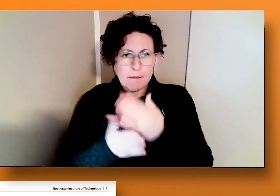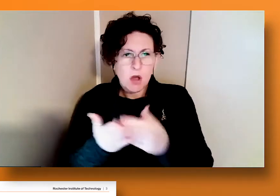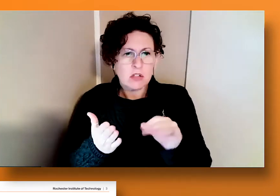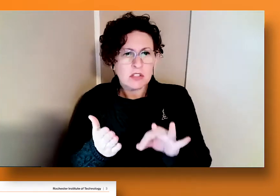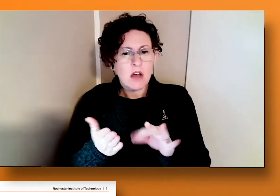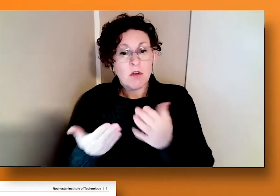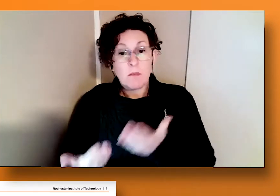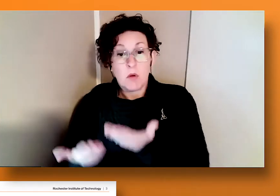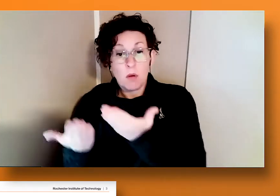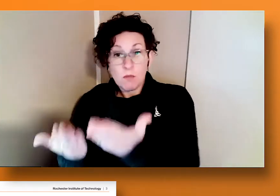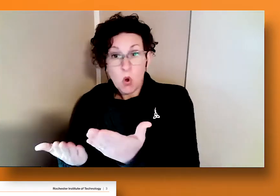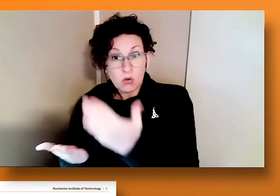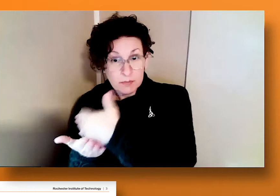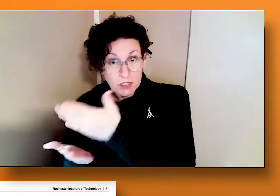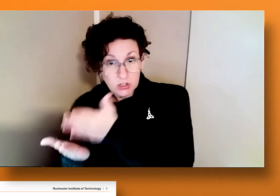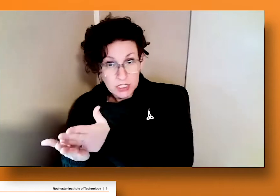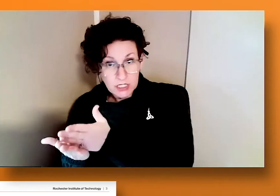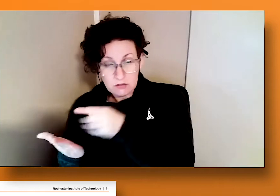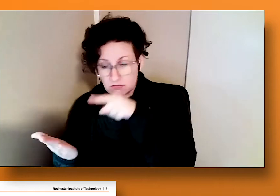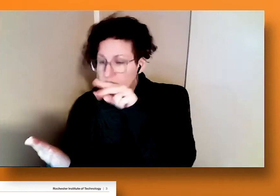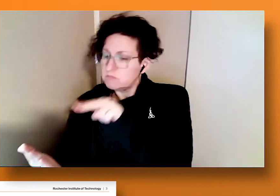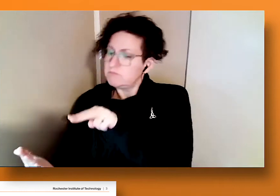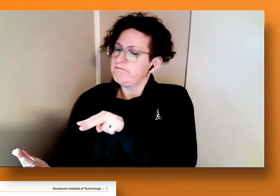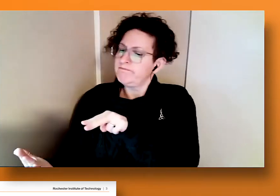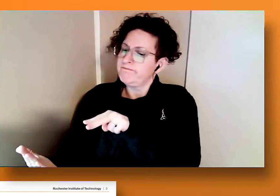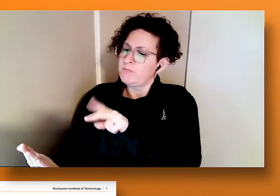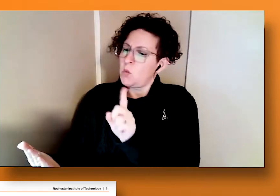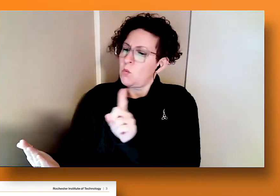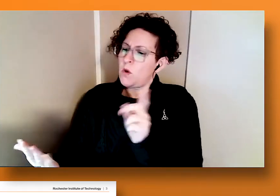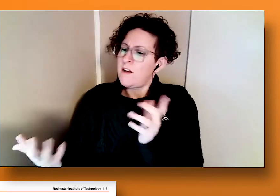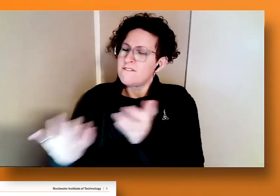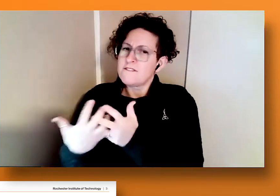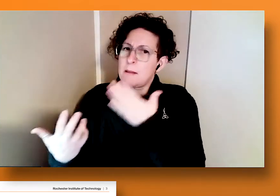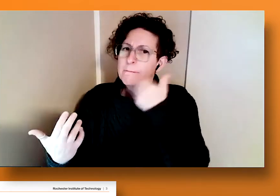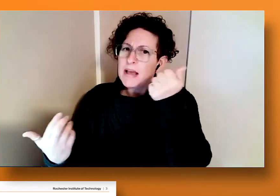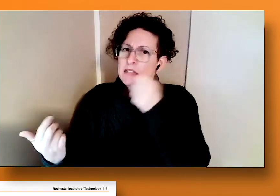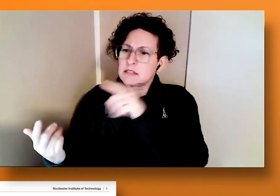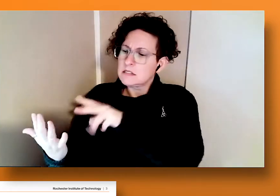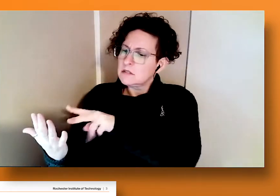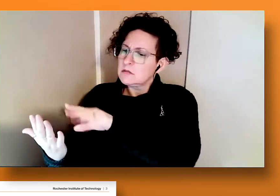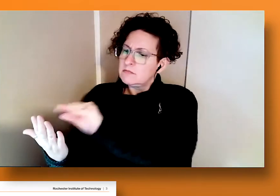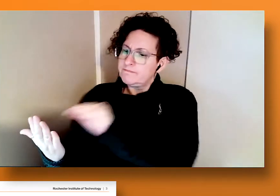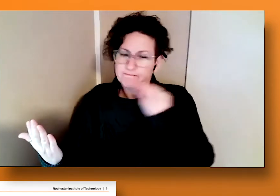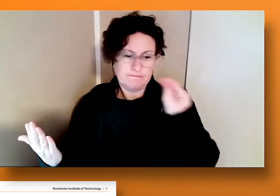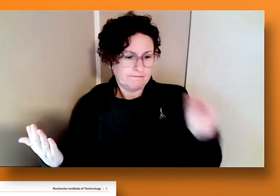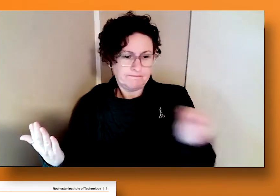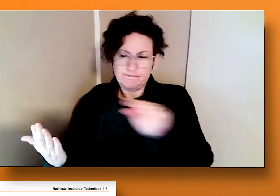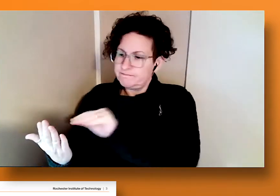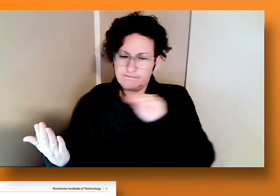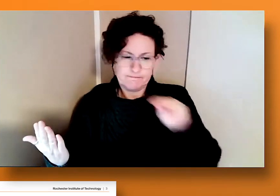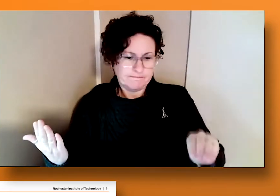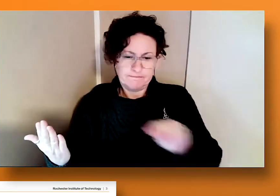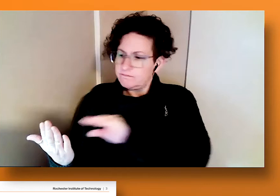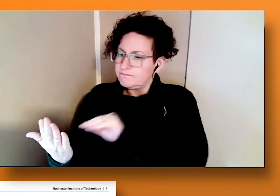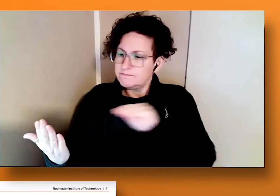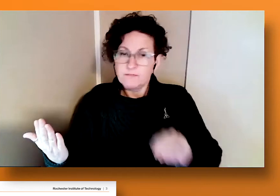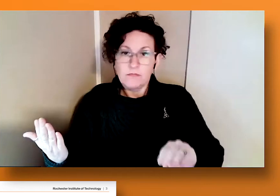from the proposed budget, and I try to see where they will fit best in the Oracle budget.